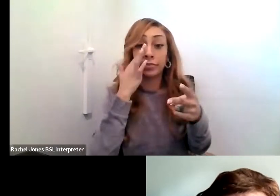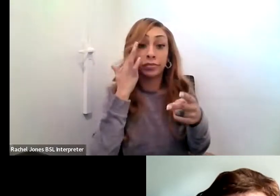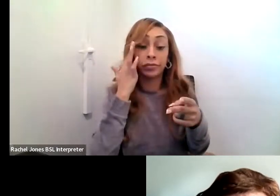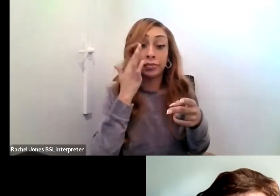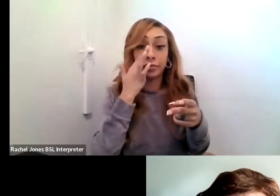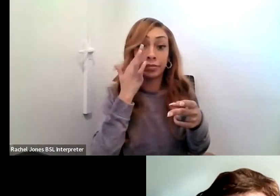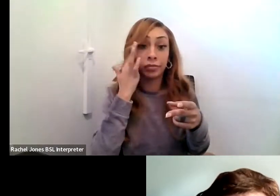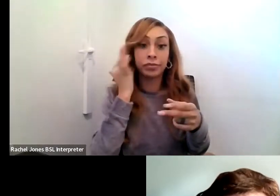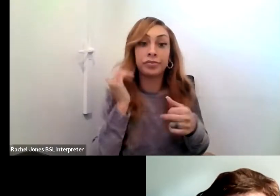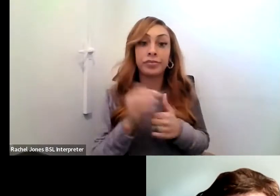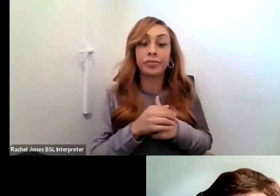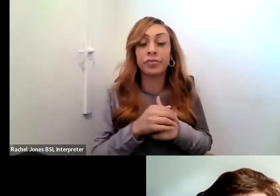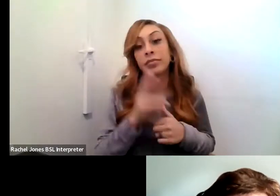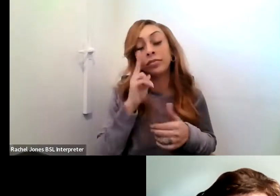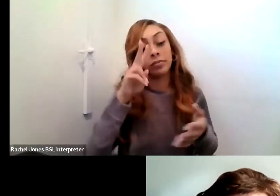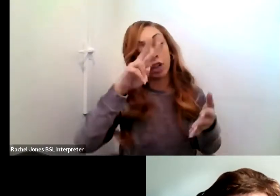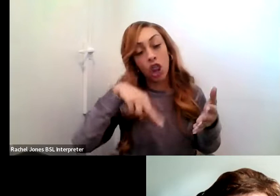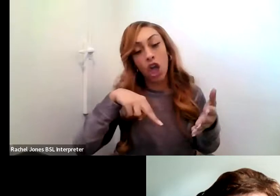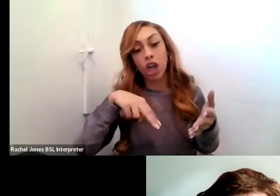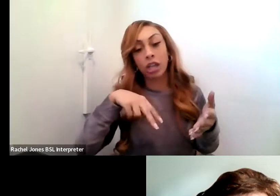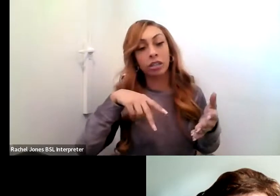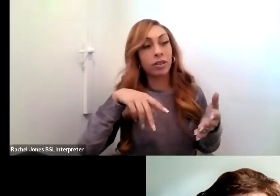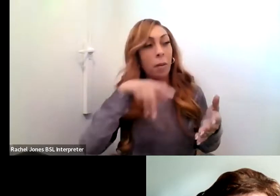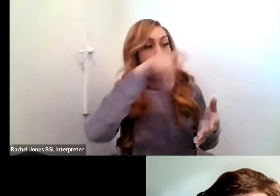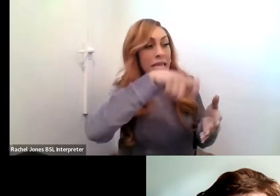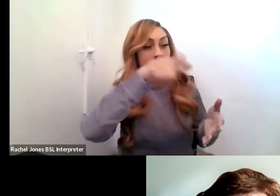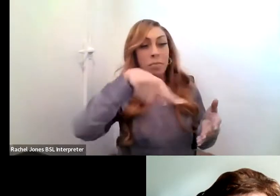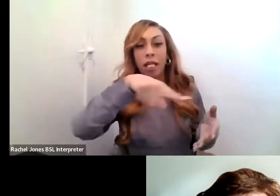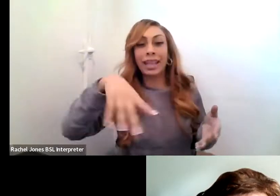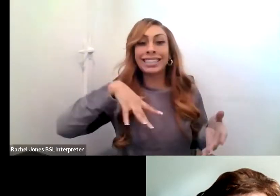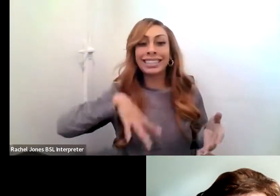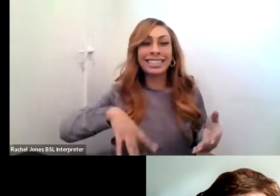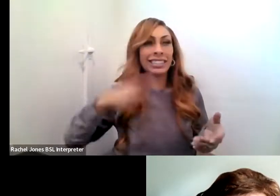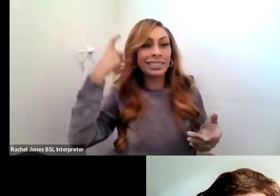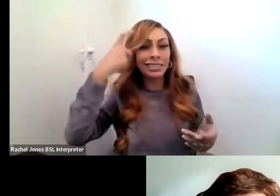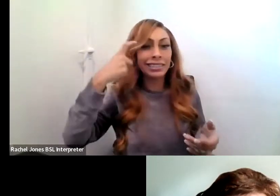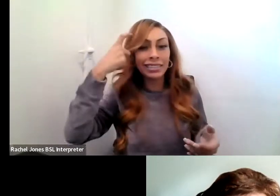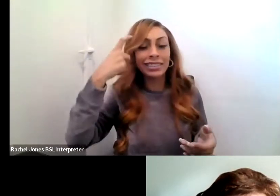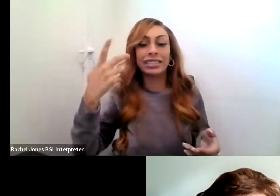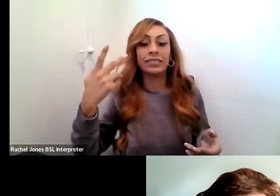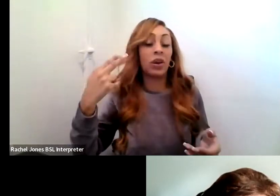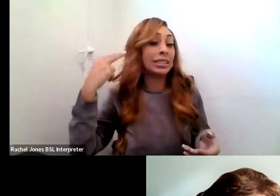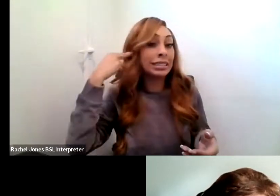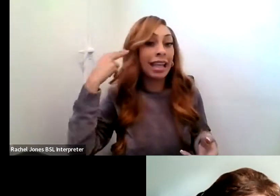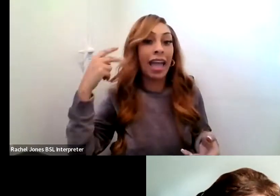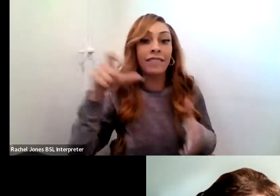Obviously looking at what people need to consider when offering digital access for deaf and disabled audiences,